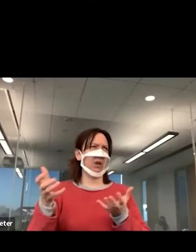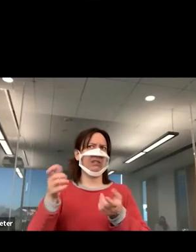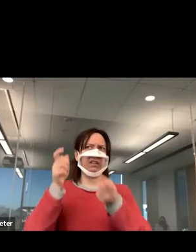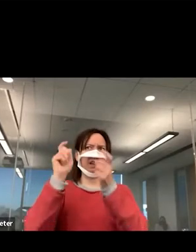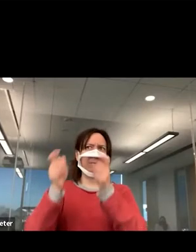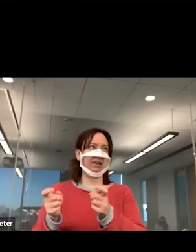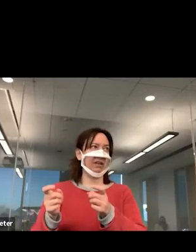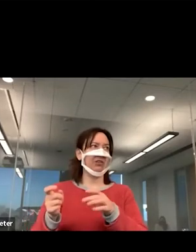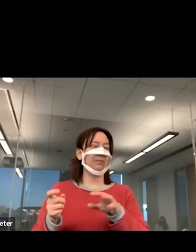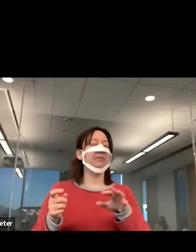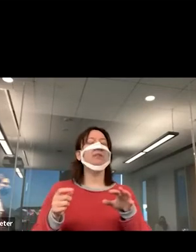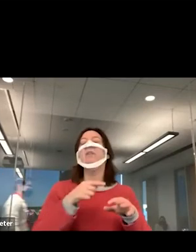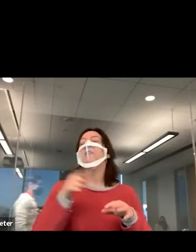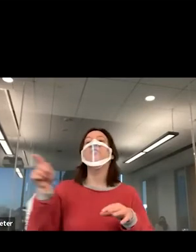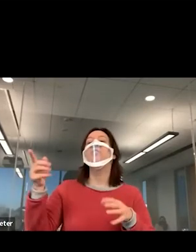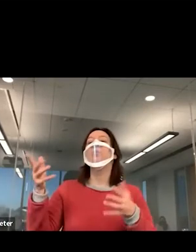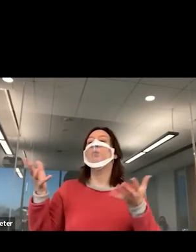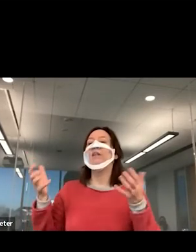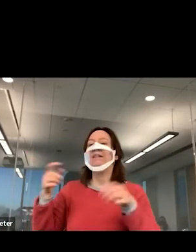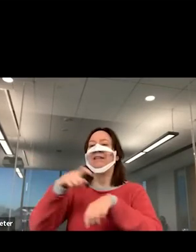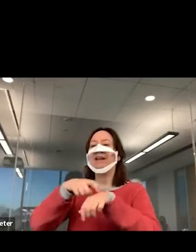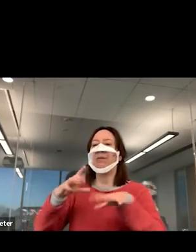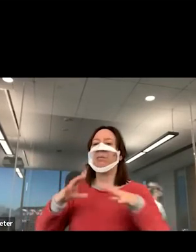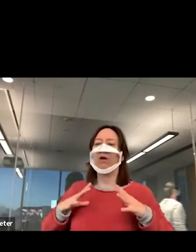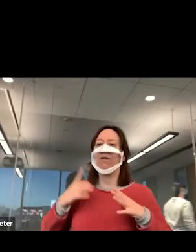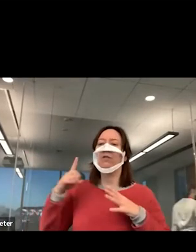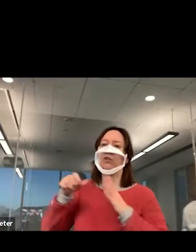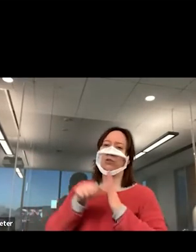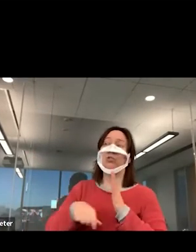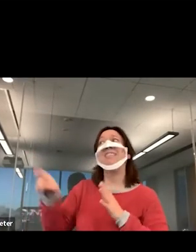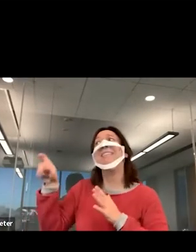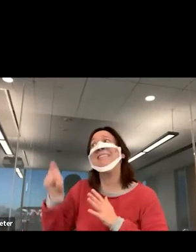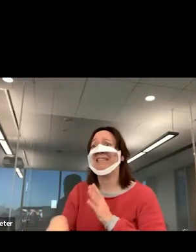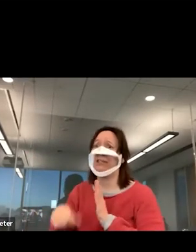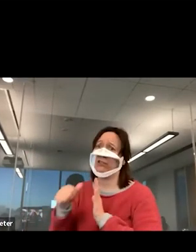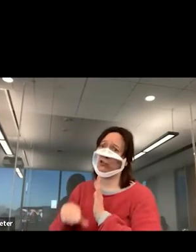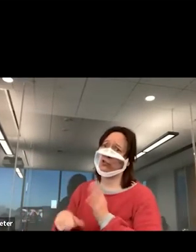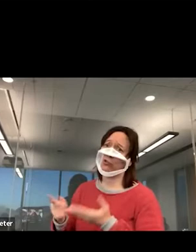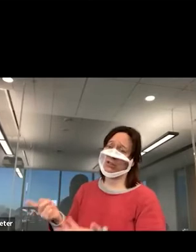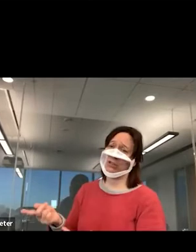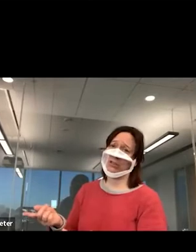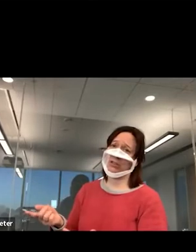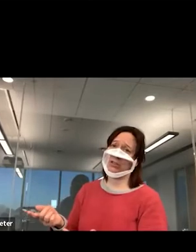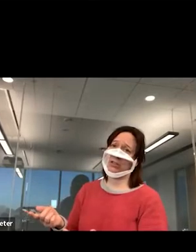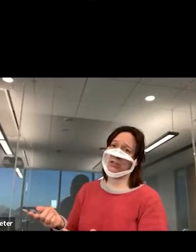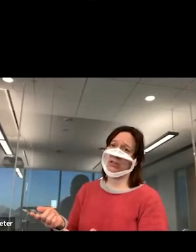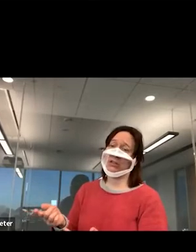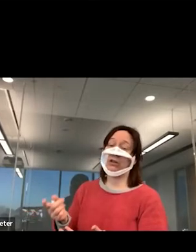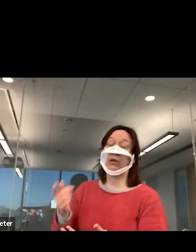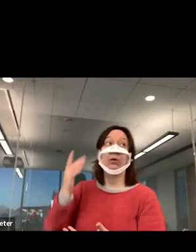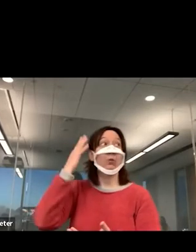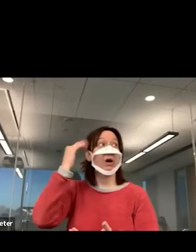was time off to have surgery she needed the surgery because she didn't really deserve it